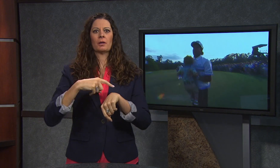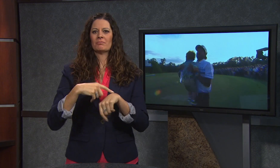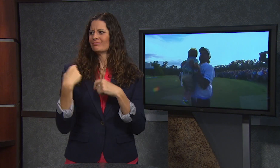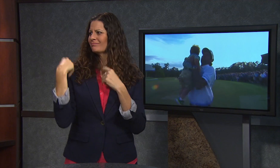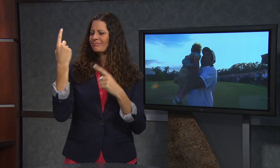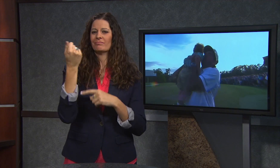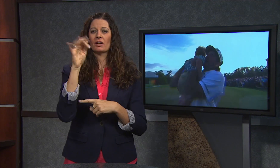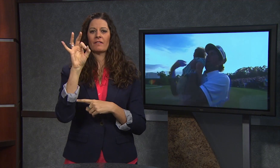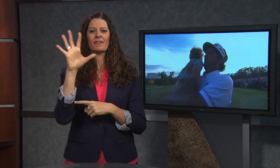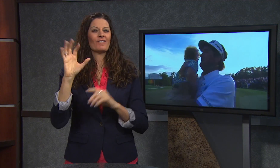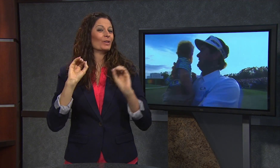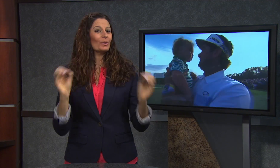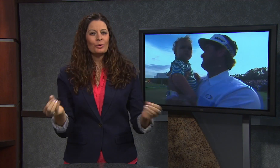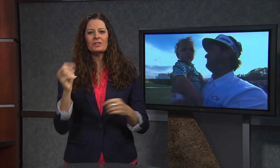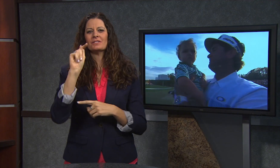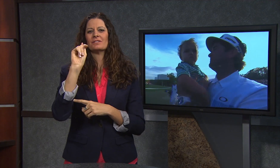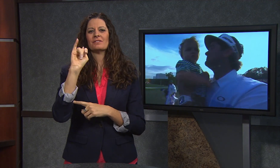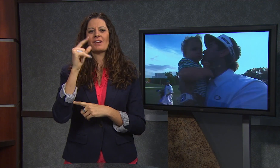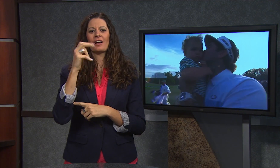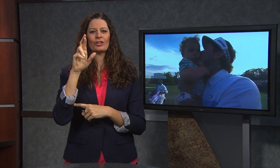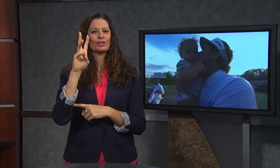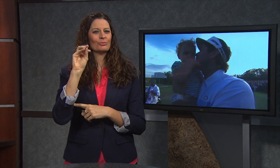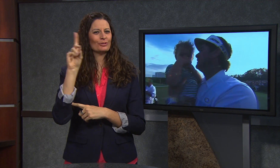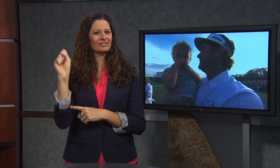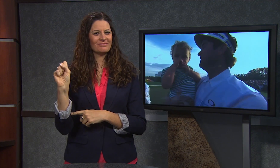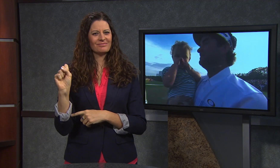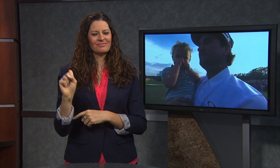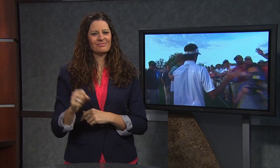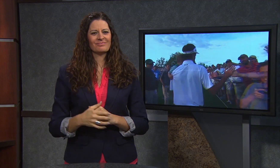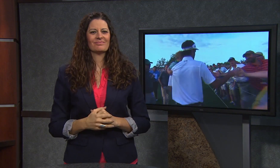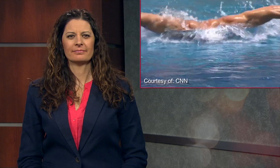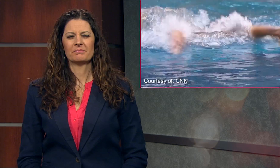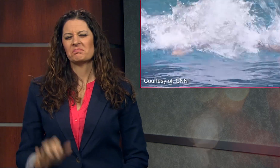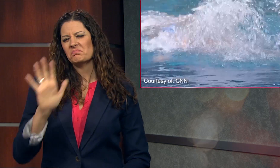SINCE 19-95 WITHOUT PRO GOLFER TIGER WOODS.